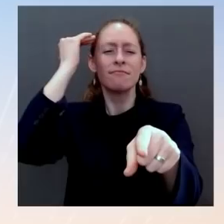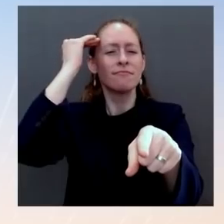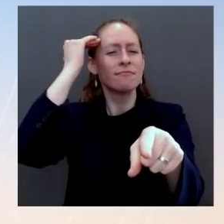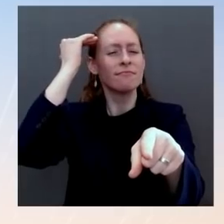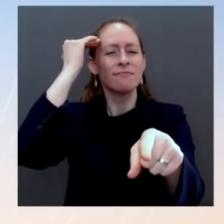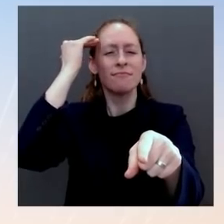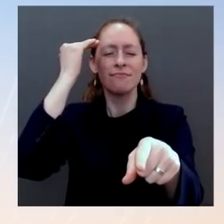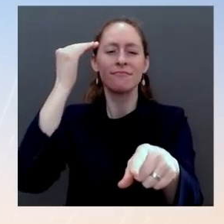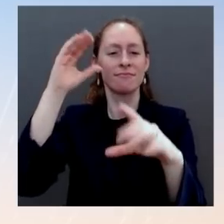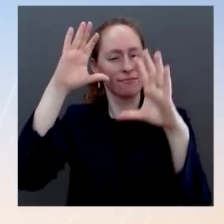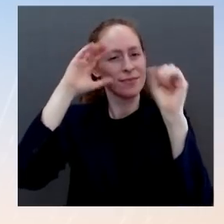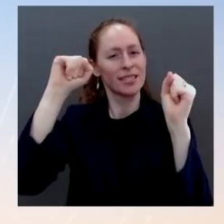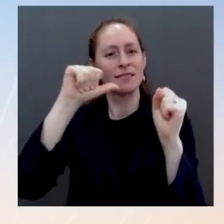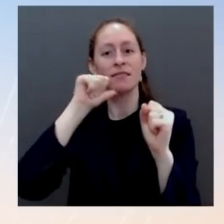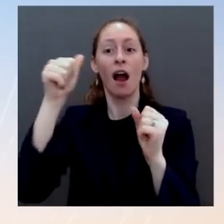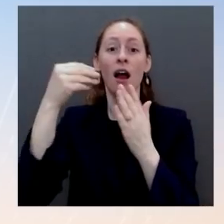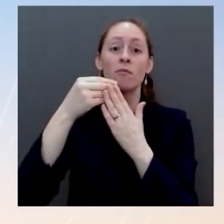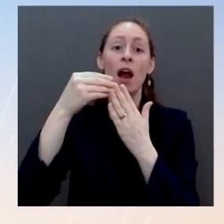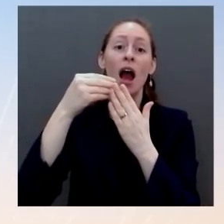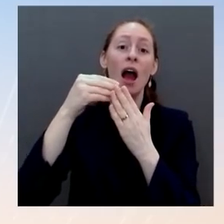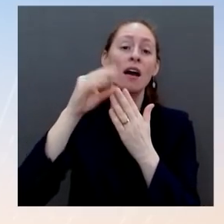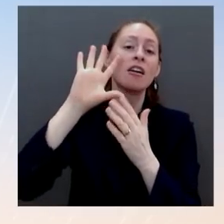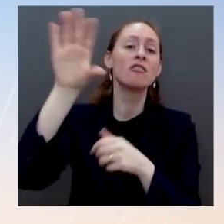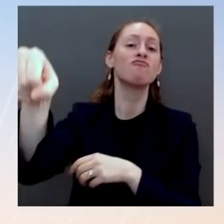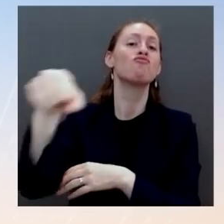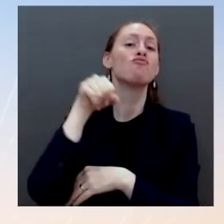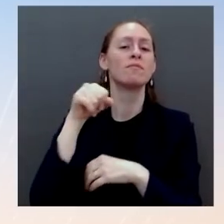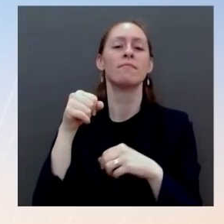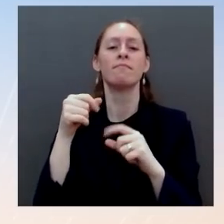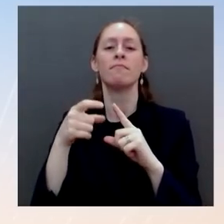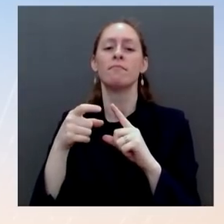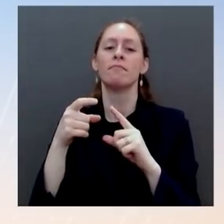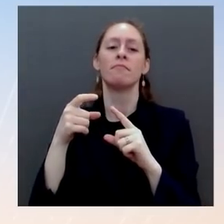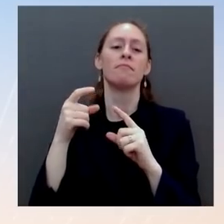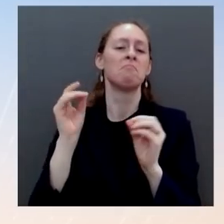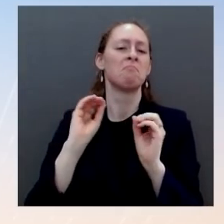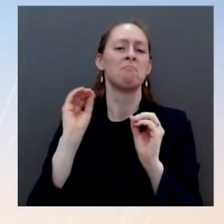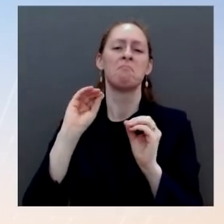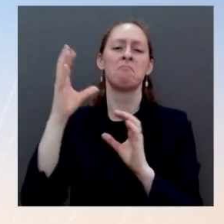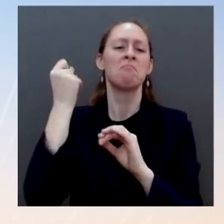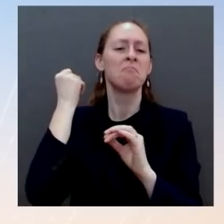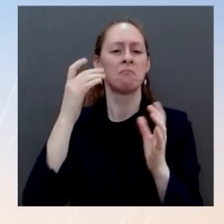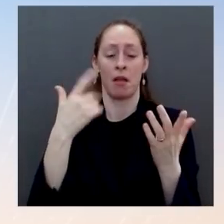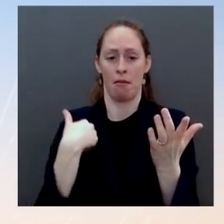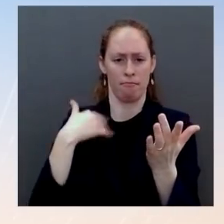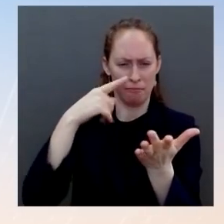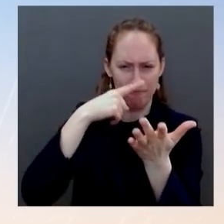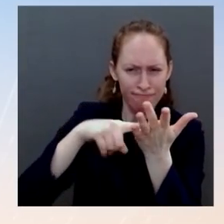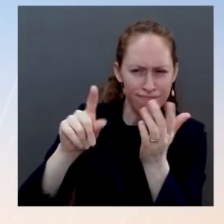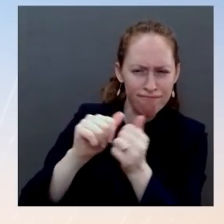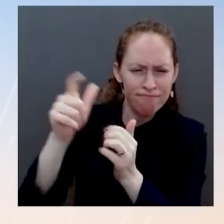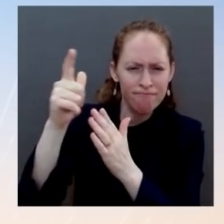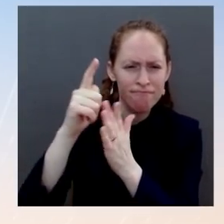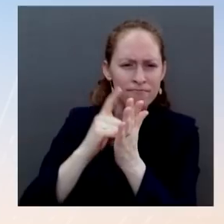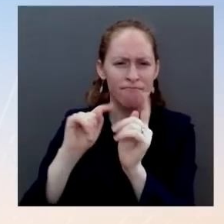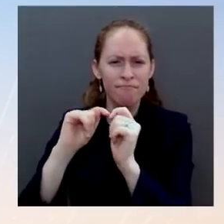I have not spoken, obviously, with our legal team or, of course, the Department of Justice about this particular issue. I can see if there's more we can add.